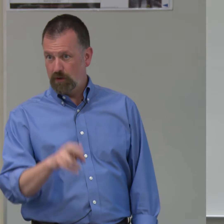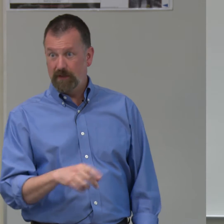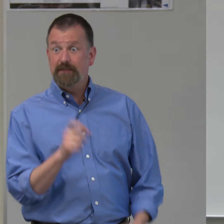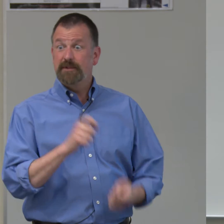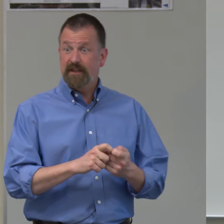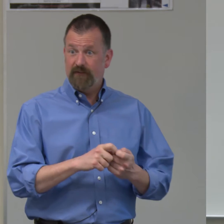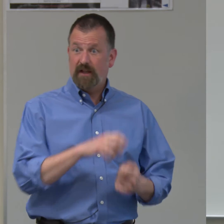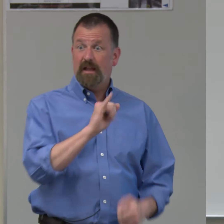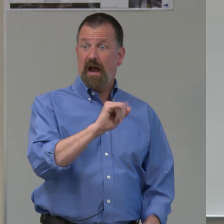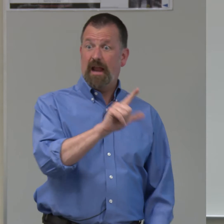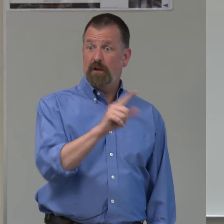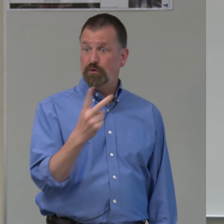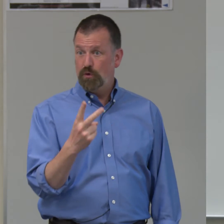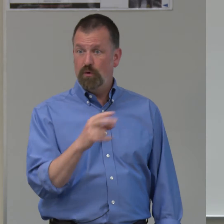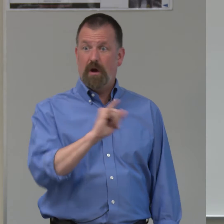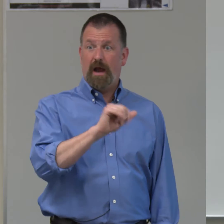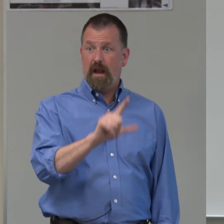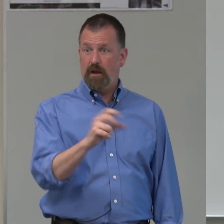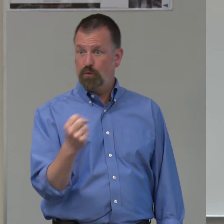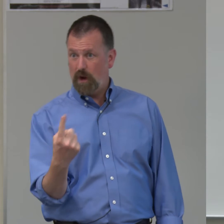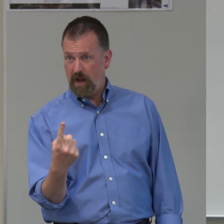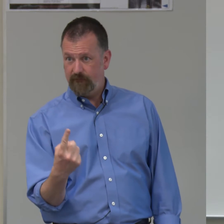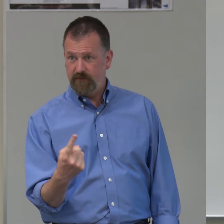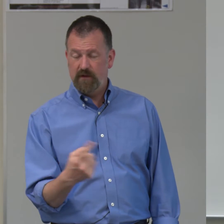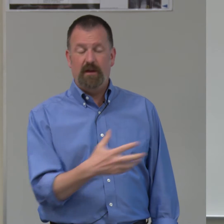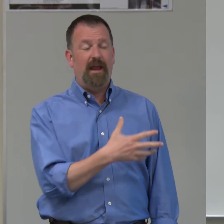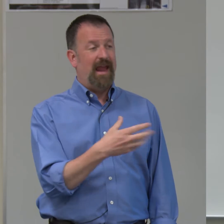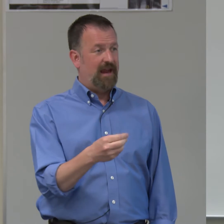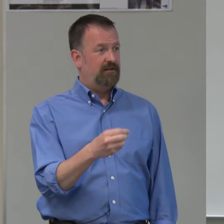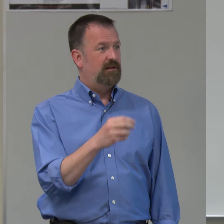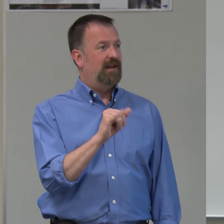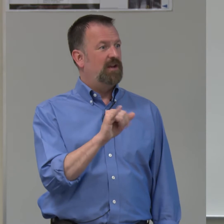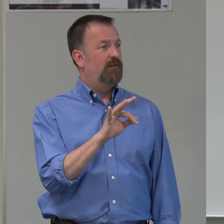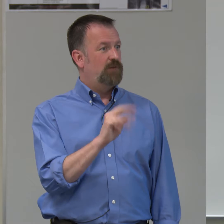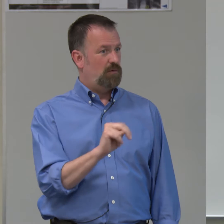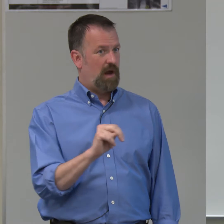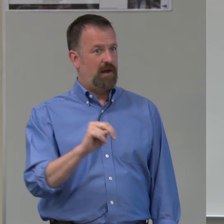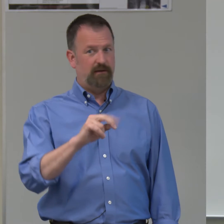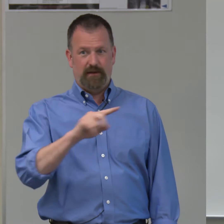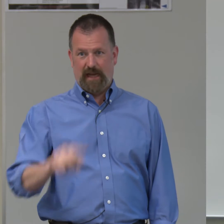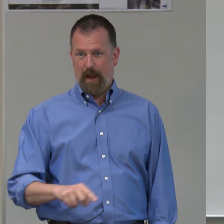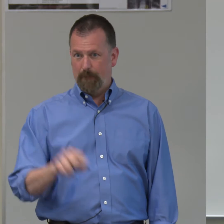are IL-2, IL-12 and also interferon-gamma.